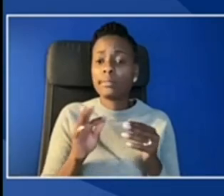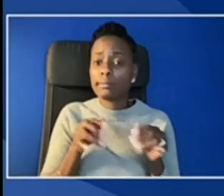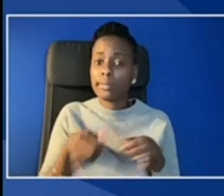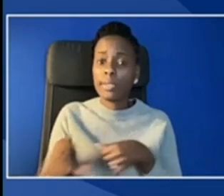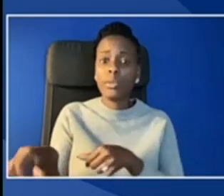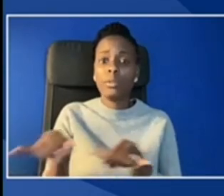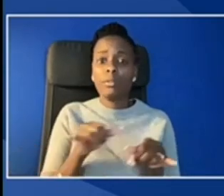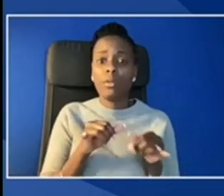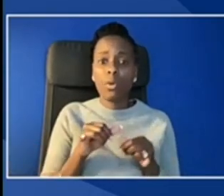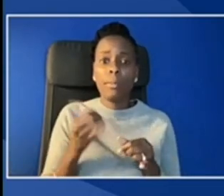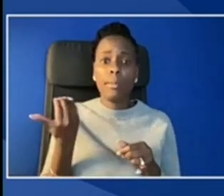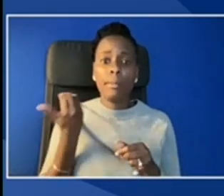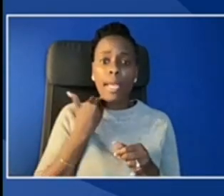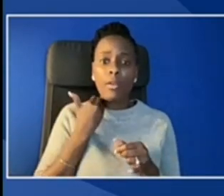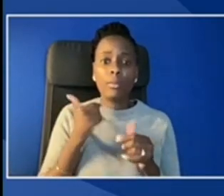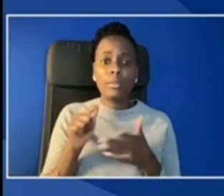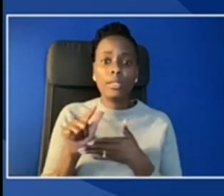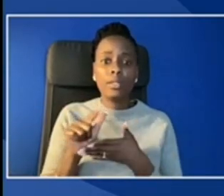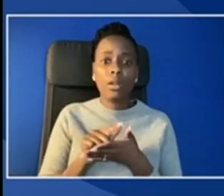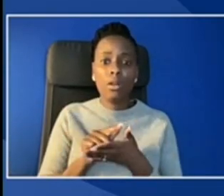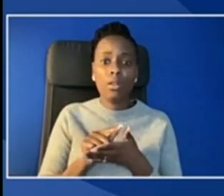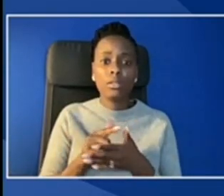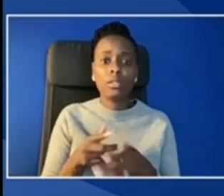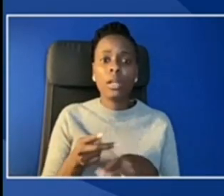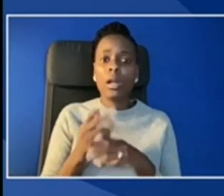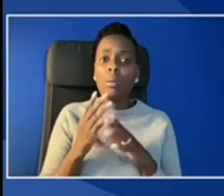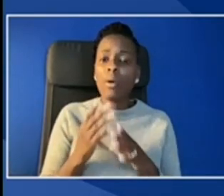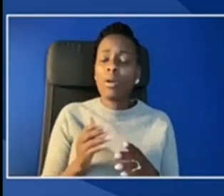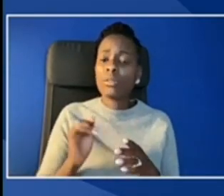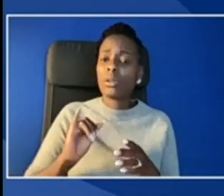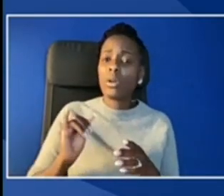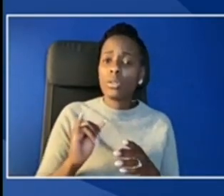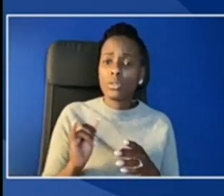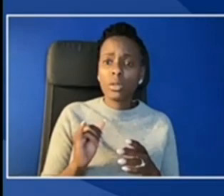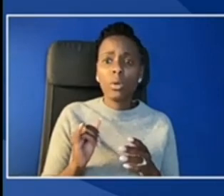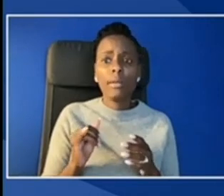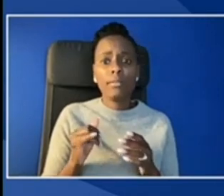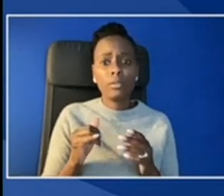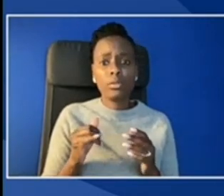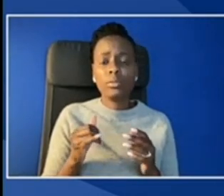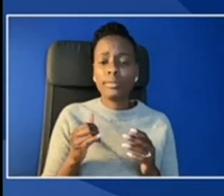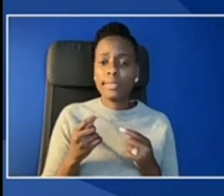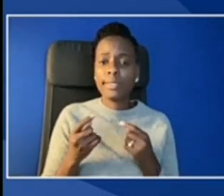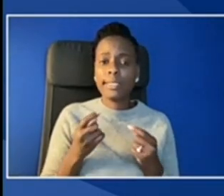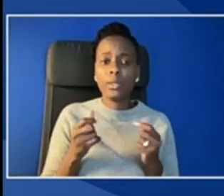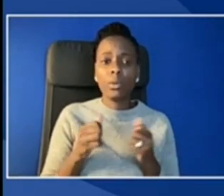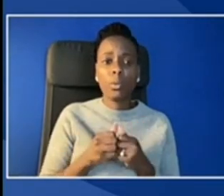In addition, borrowers must contend with the poor performance and unreliability of student loan services and until recently,